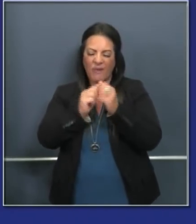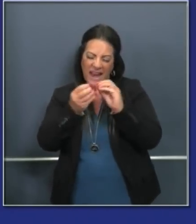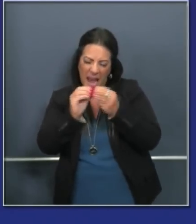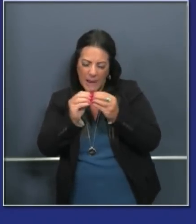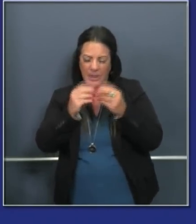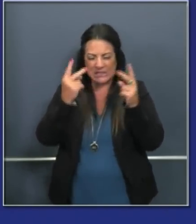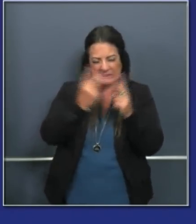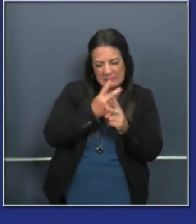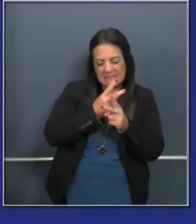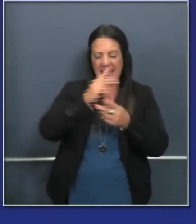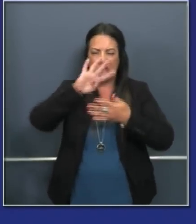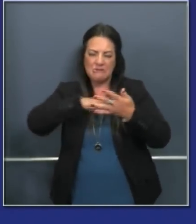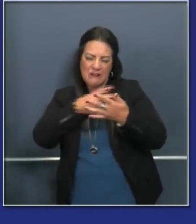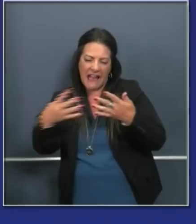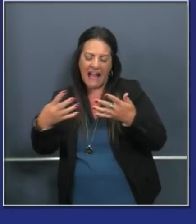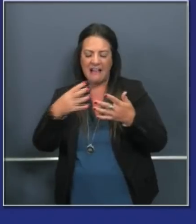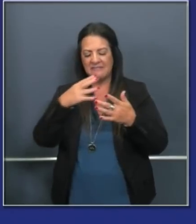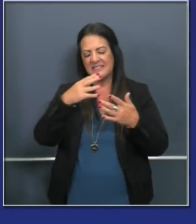PLAYGROUND OF SORTS. FOR THOSE